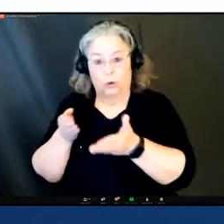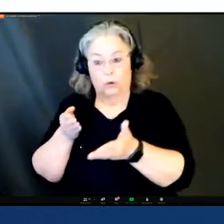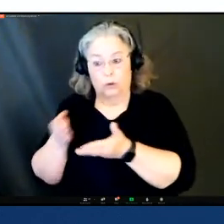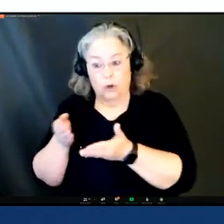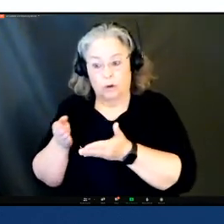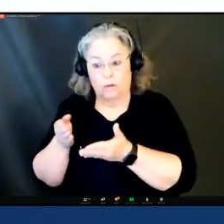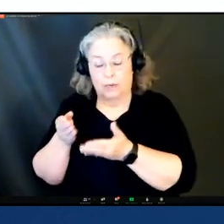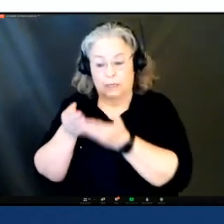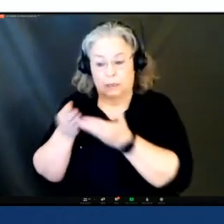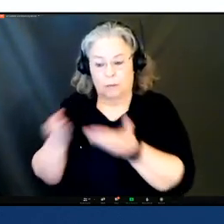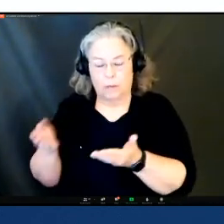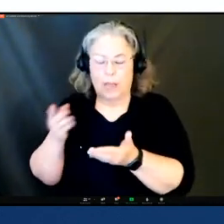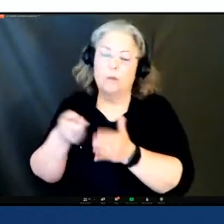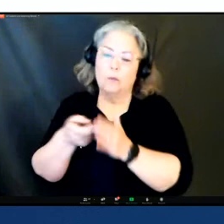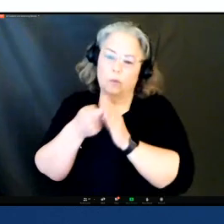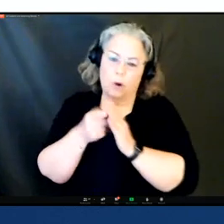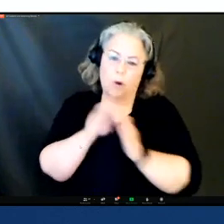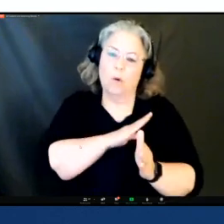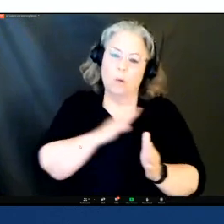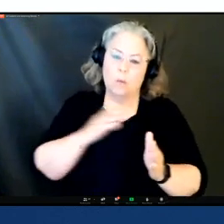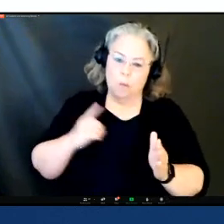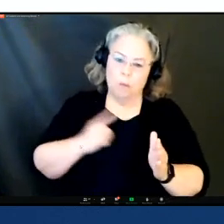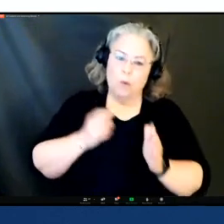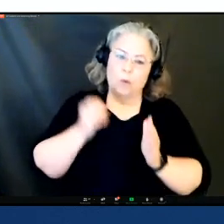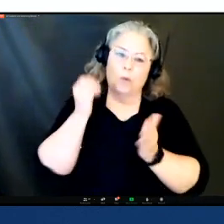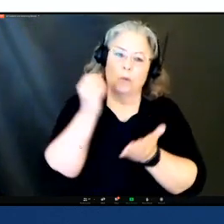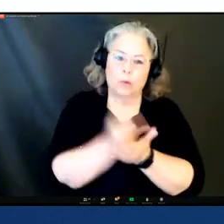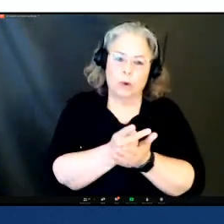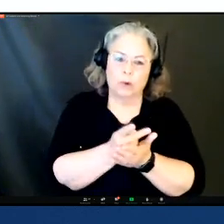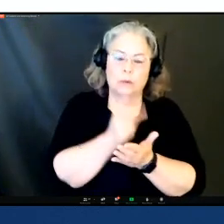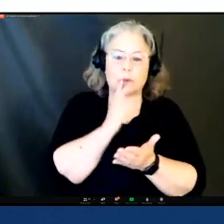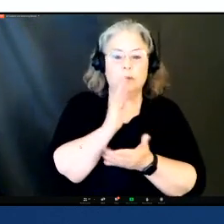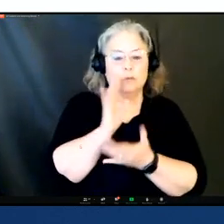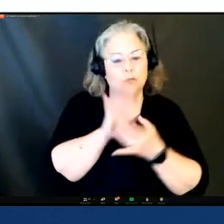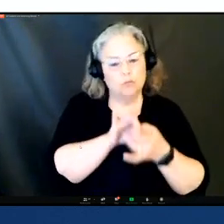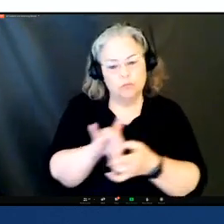Budget units often correspond to departments, but some departments have multiple budget units.